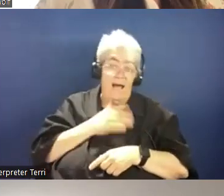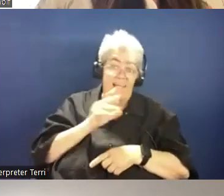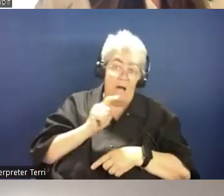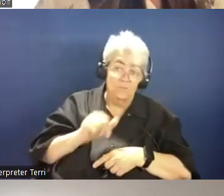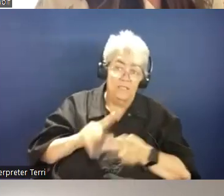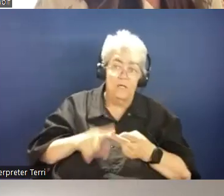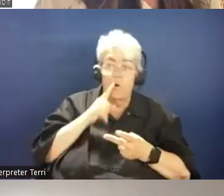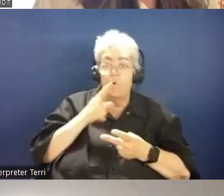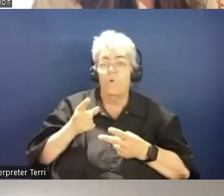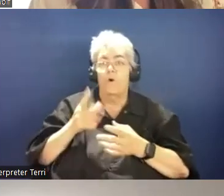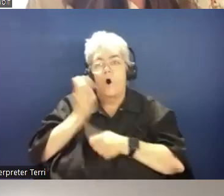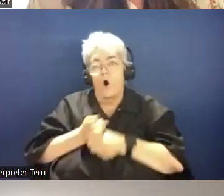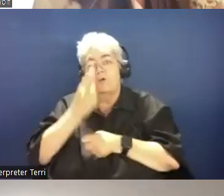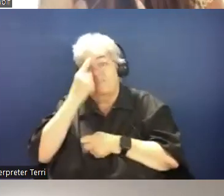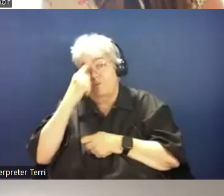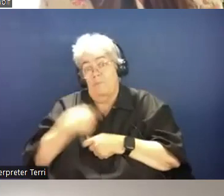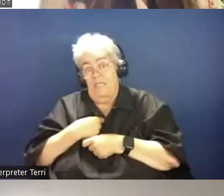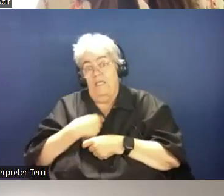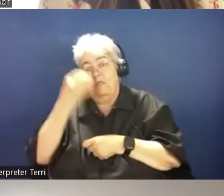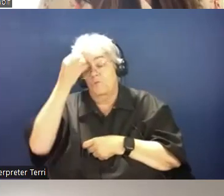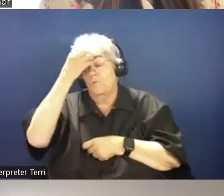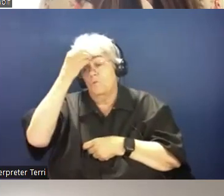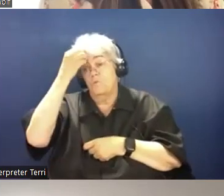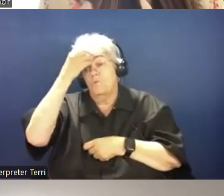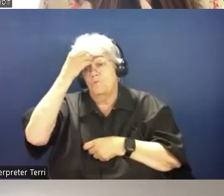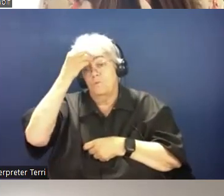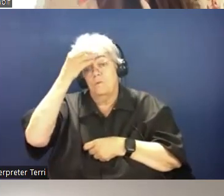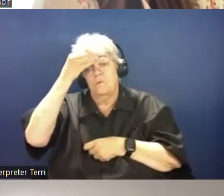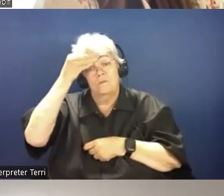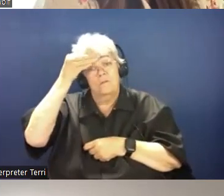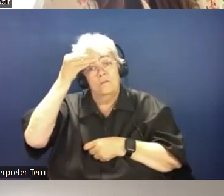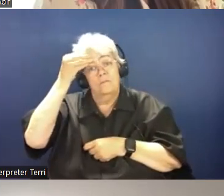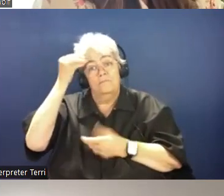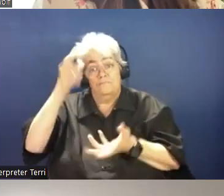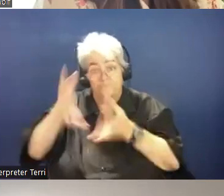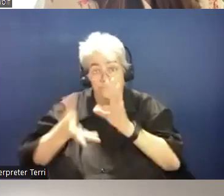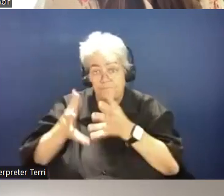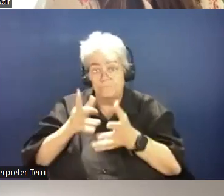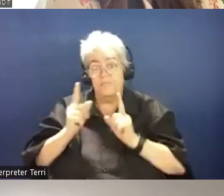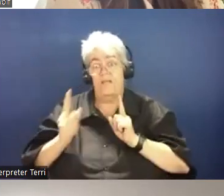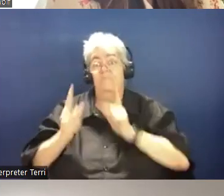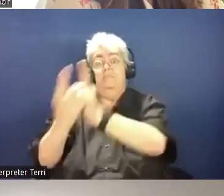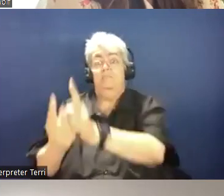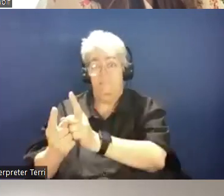it much harder for you to be able to facilitate an in-person court filing.